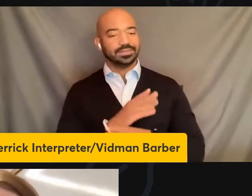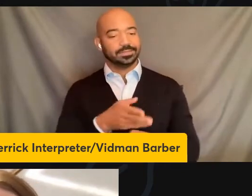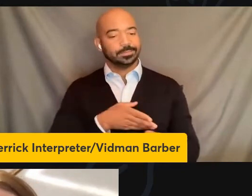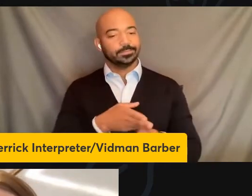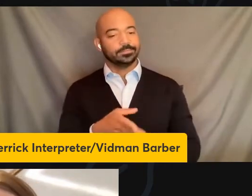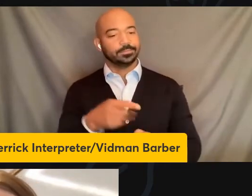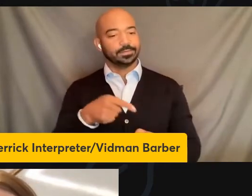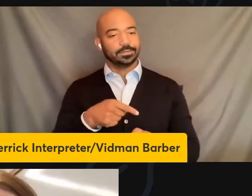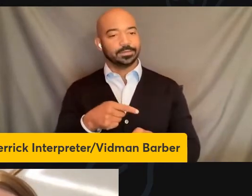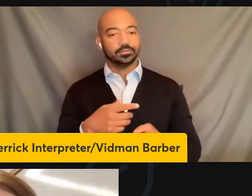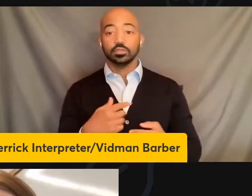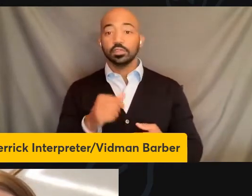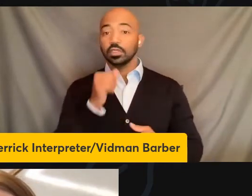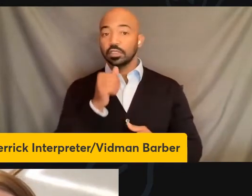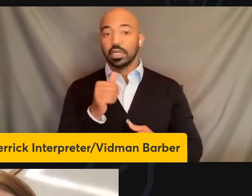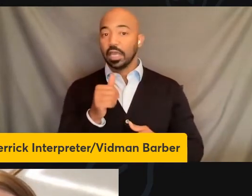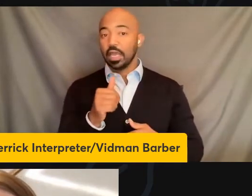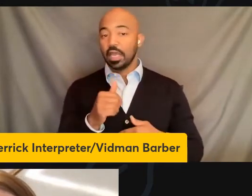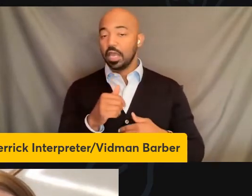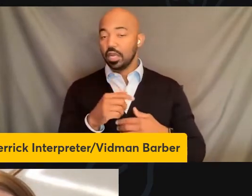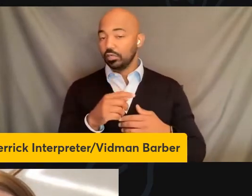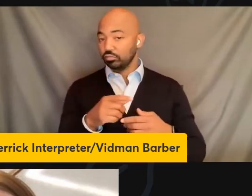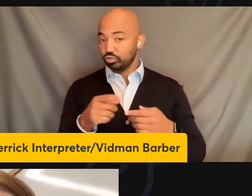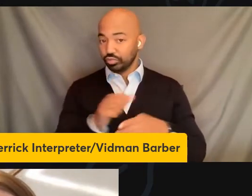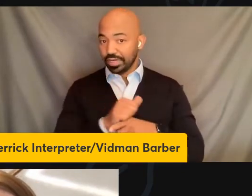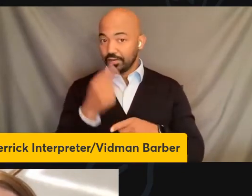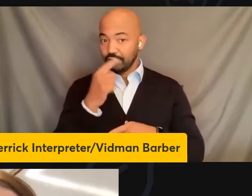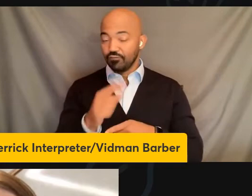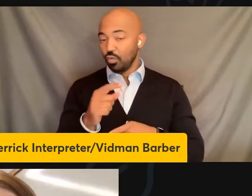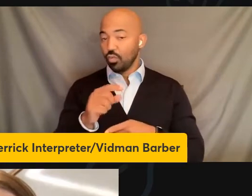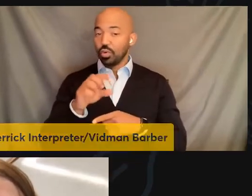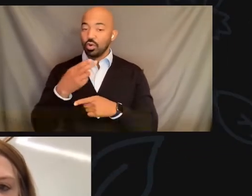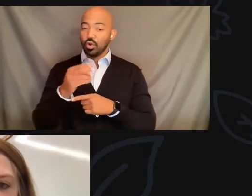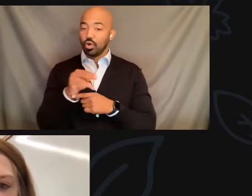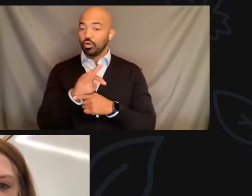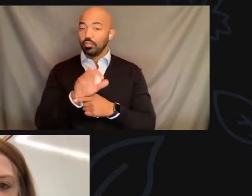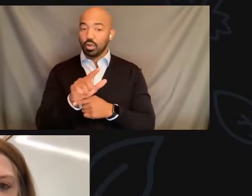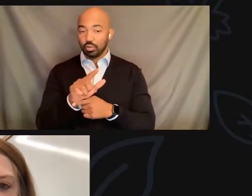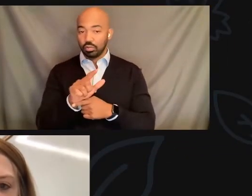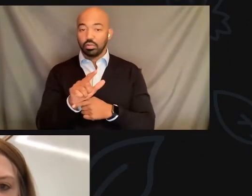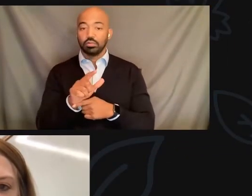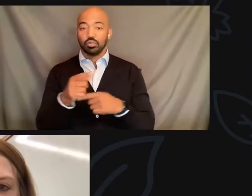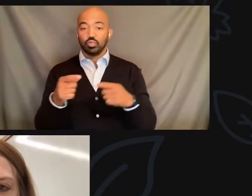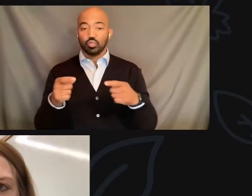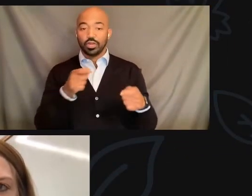training, the hormonal regulation, but we're starting to collaborate with people to start investigating. Great, great suggestion.